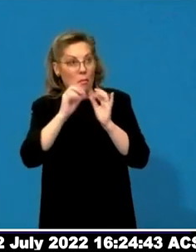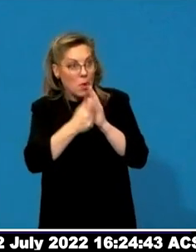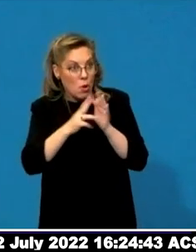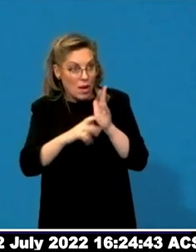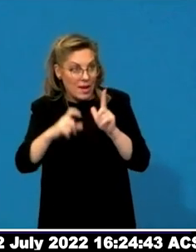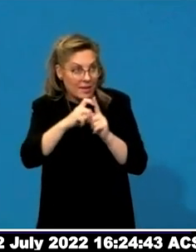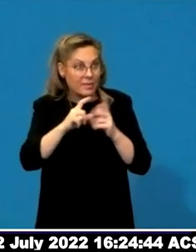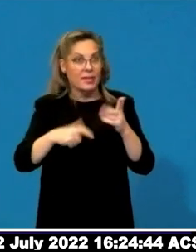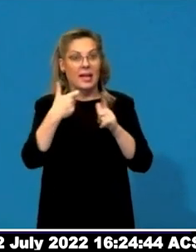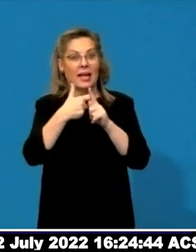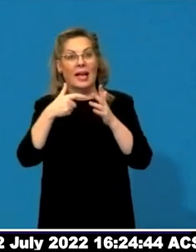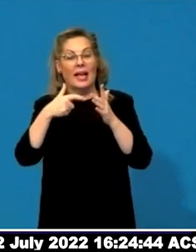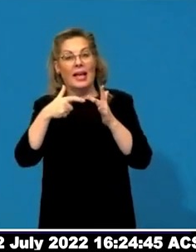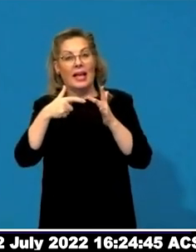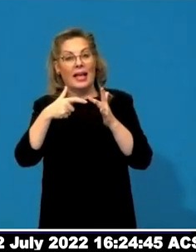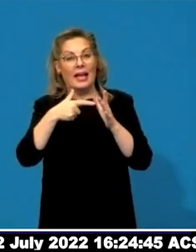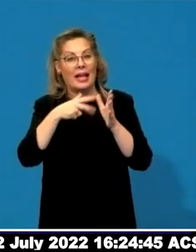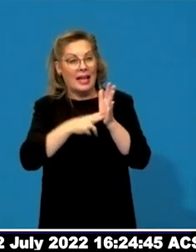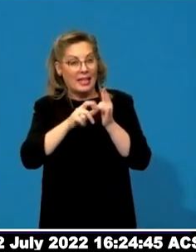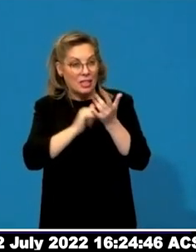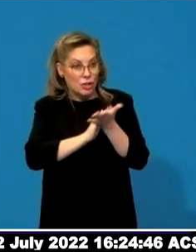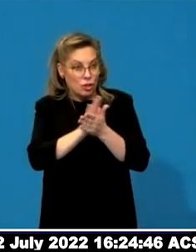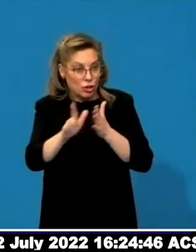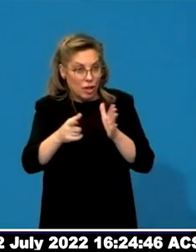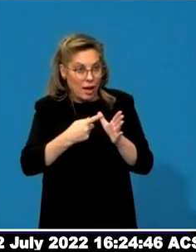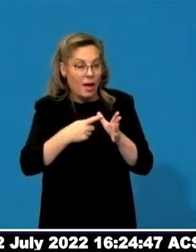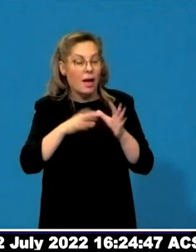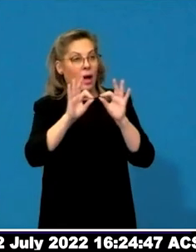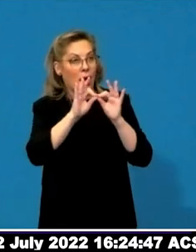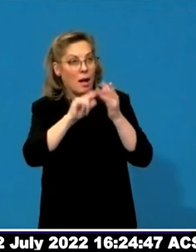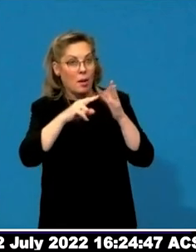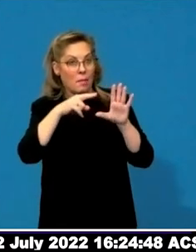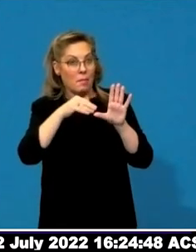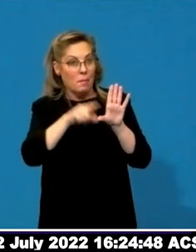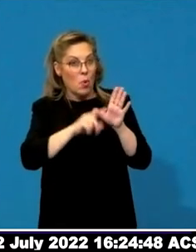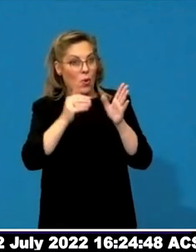and Boyzie as well. Thank you so much for coming to the Royal Commission